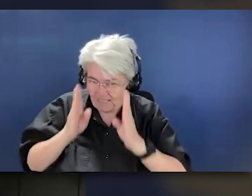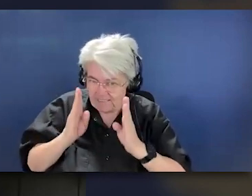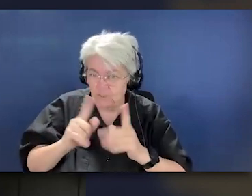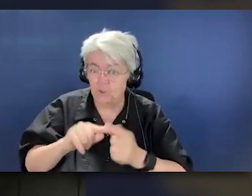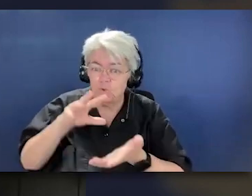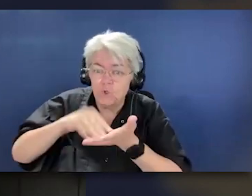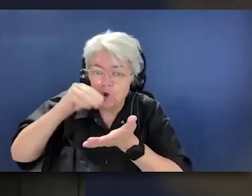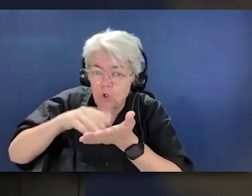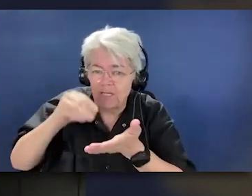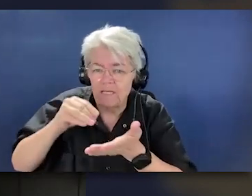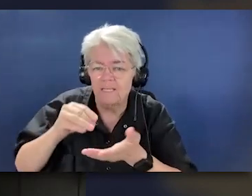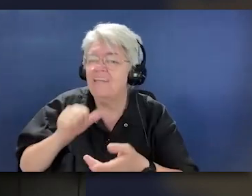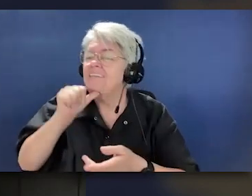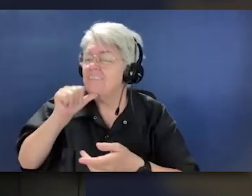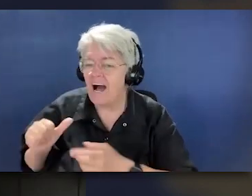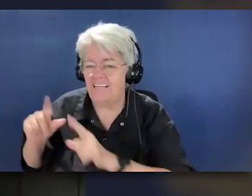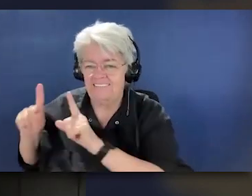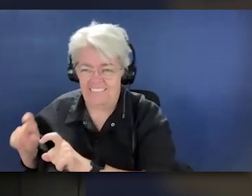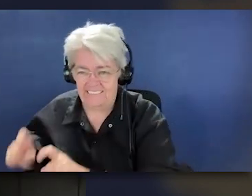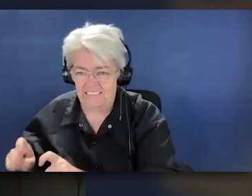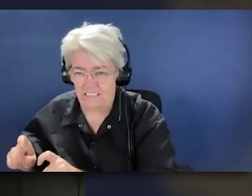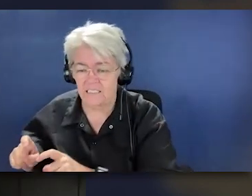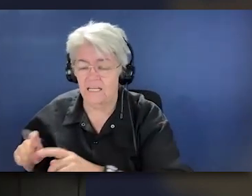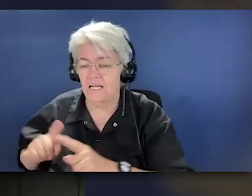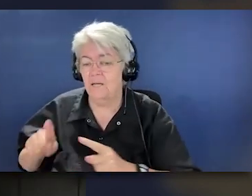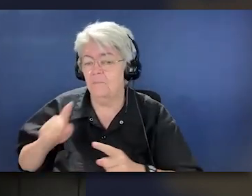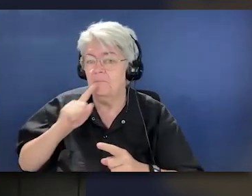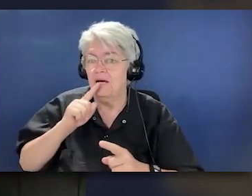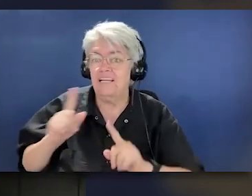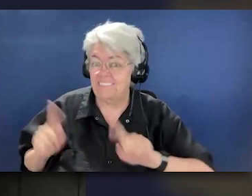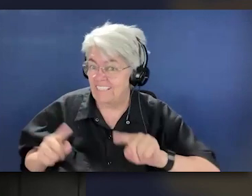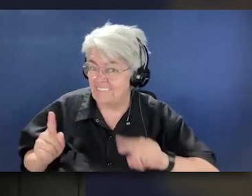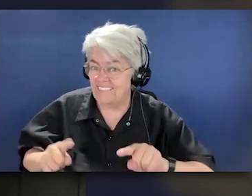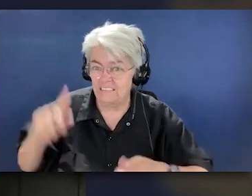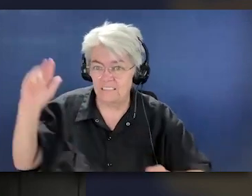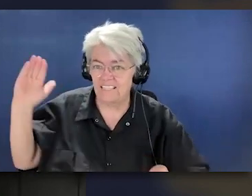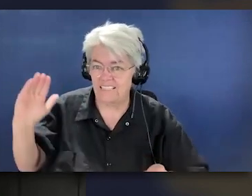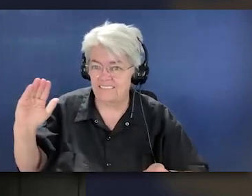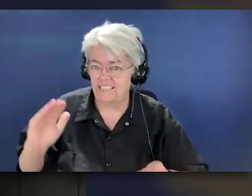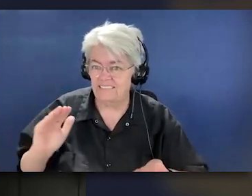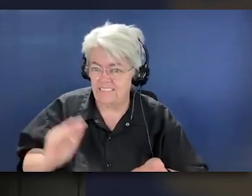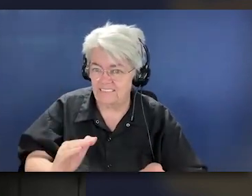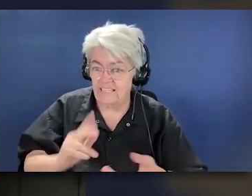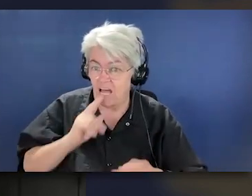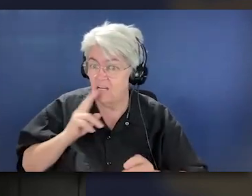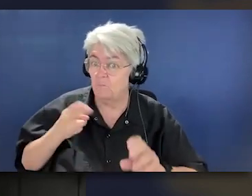but with attendance rates at an all-time low and participation marks not looked for—like,